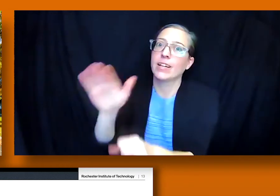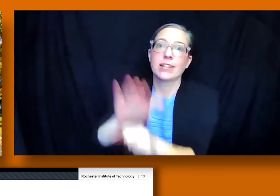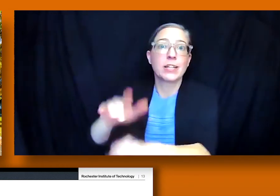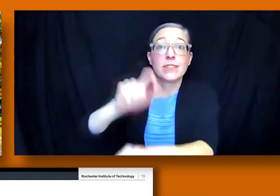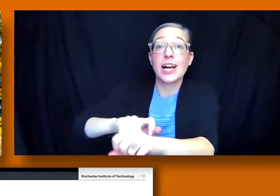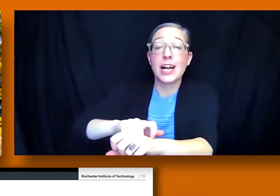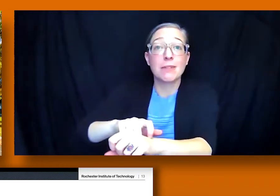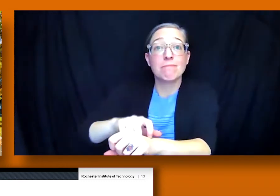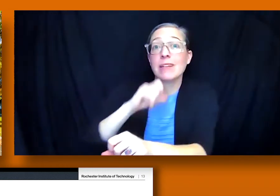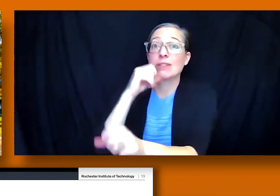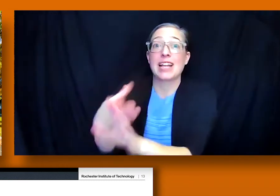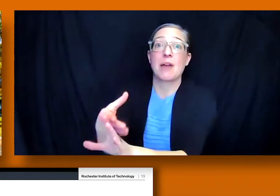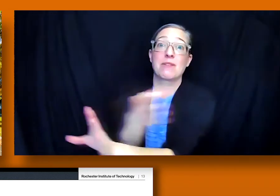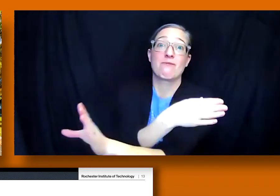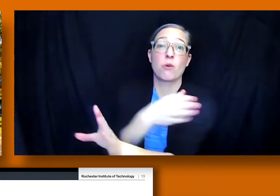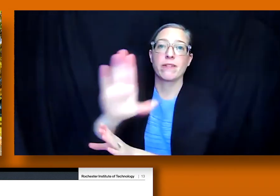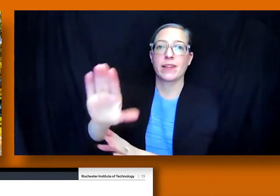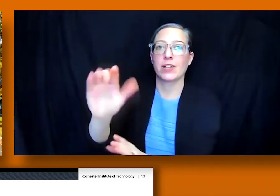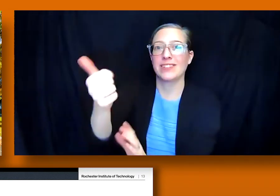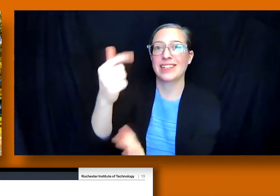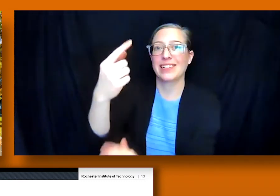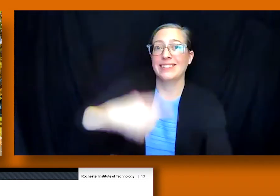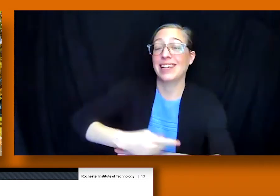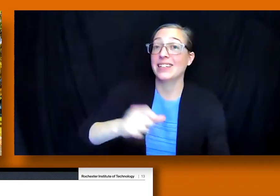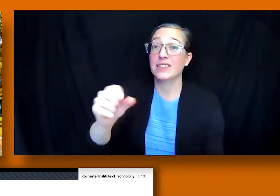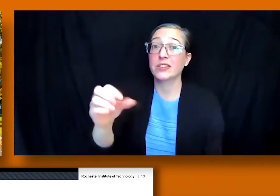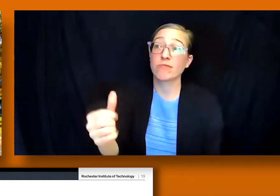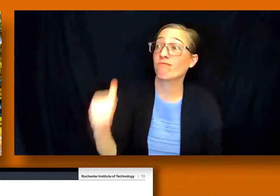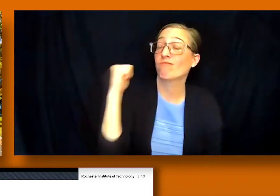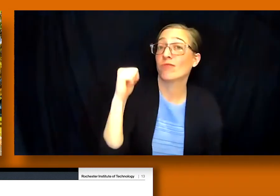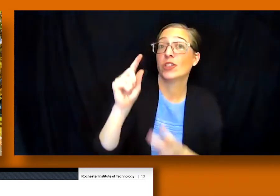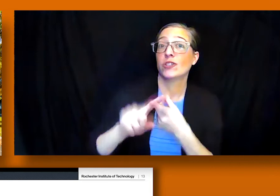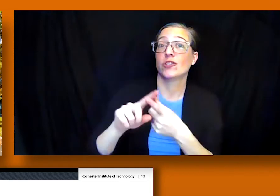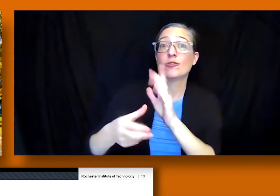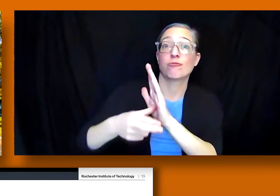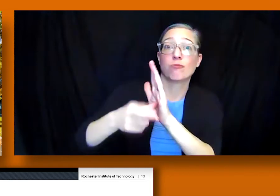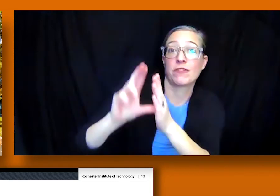Um, so...with about a week and a half left,